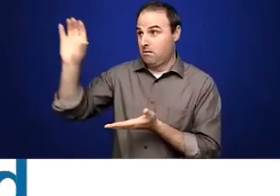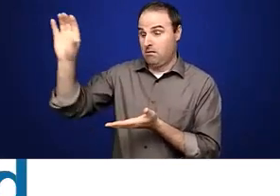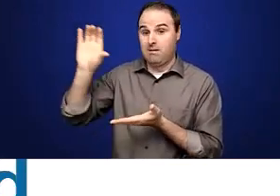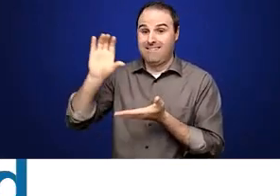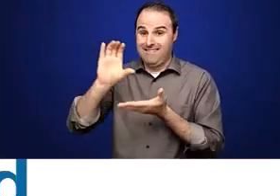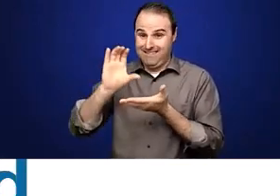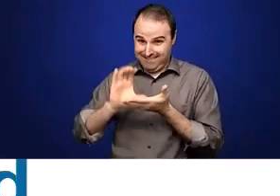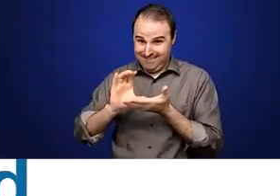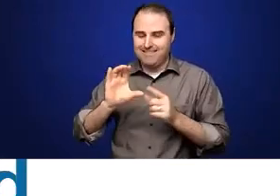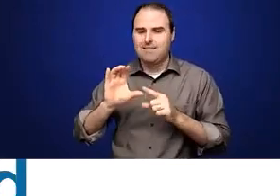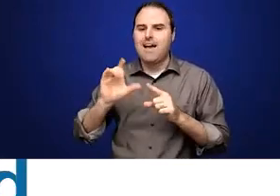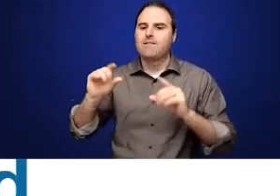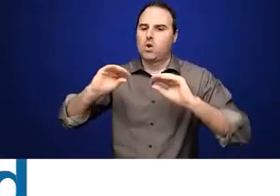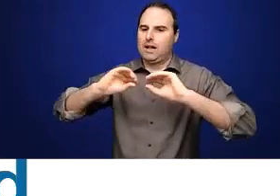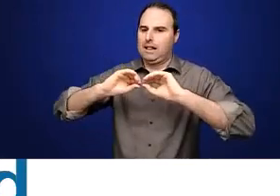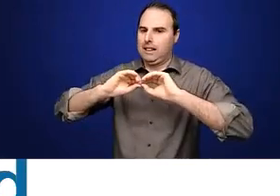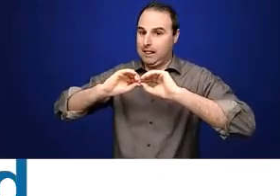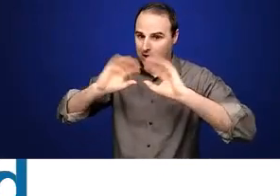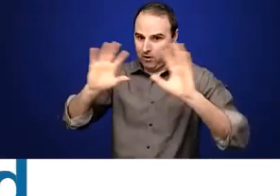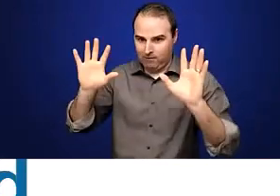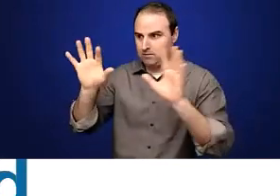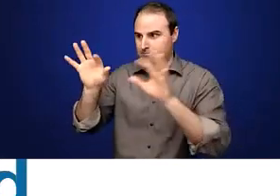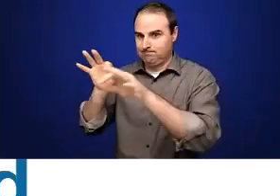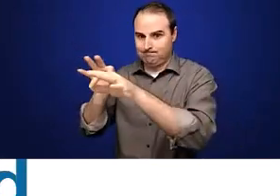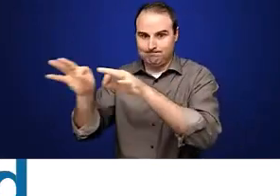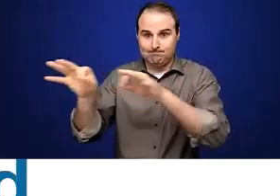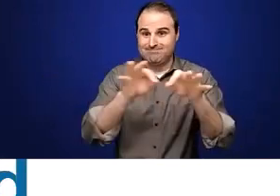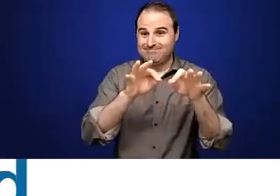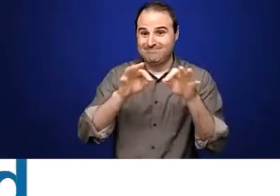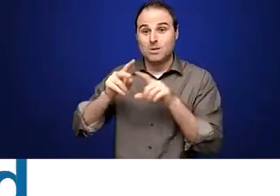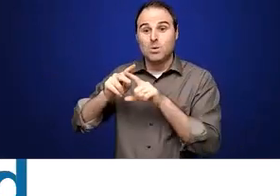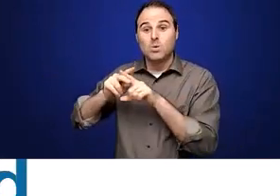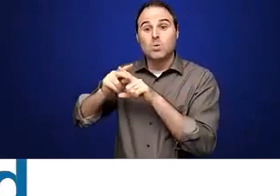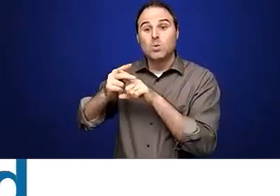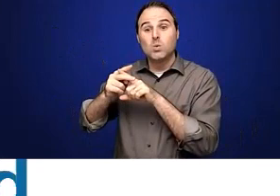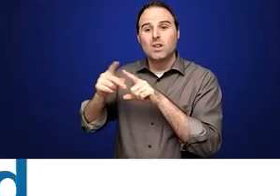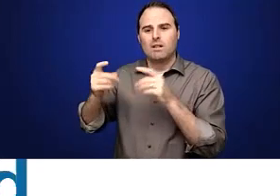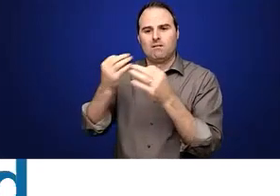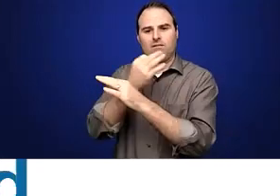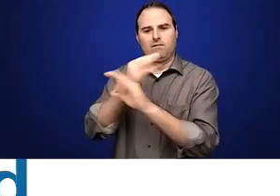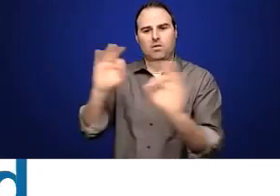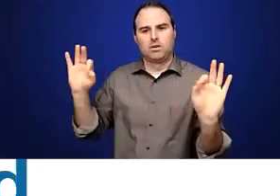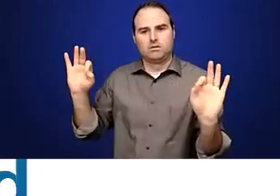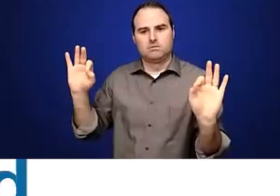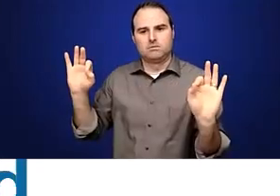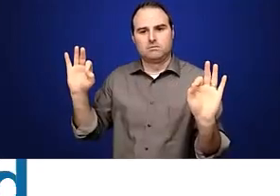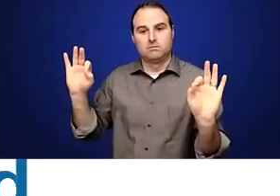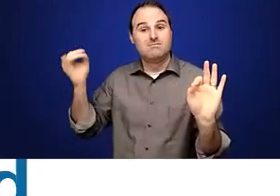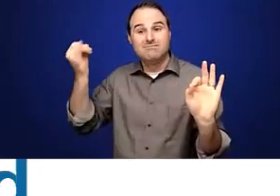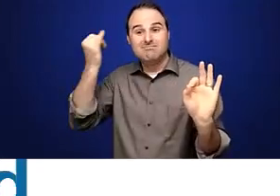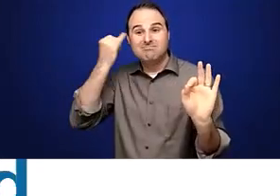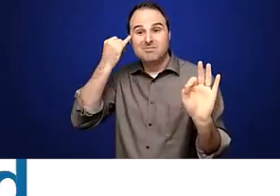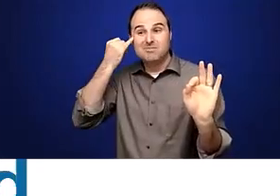that these tools would be free. If we hadn't had that conversation, this could have resulted in a conflict with some